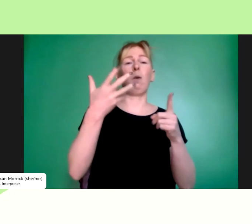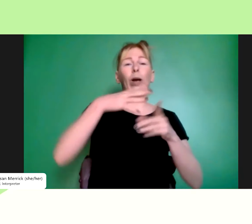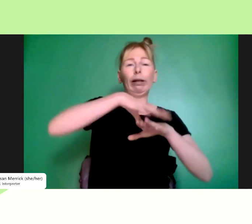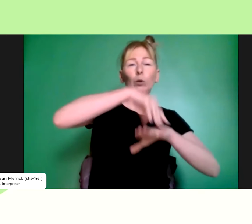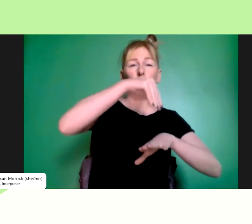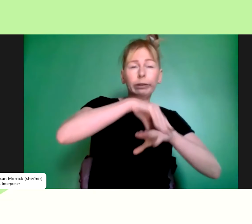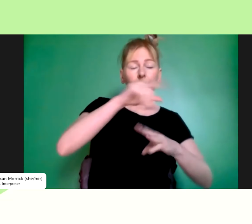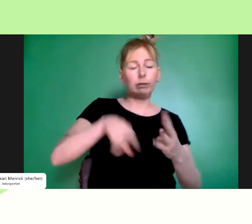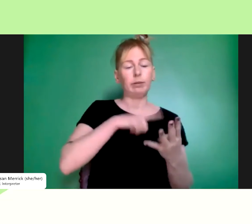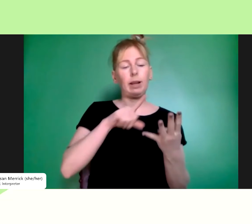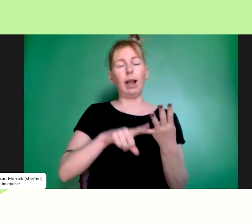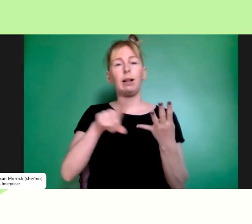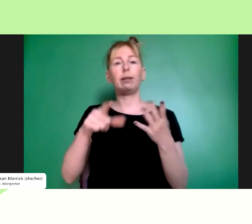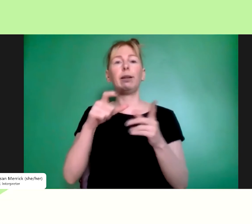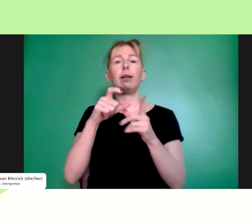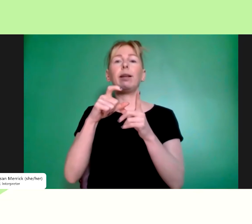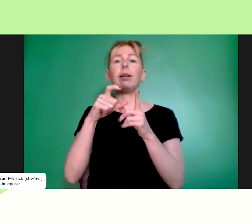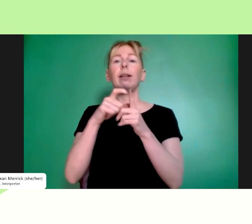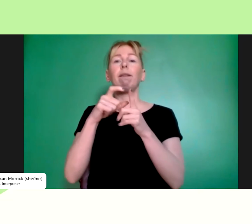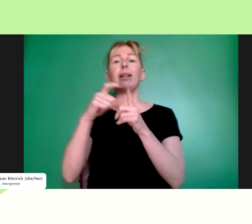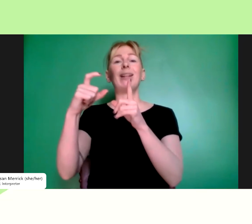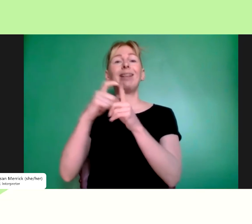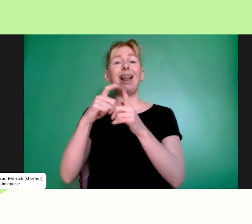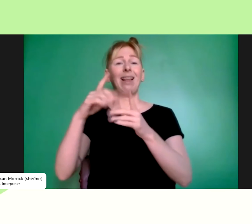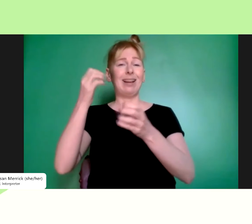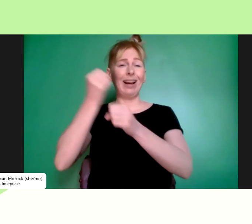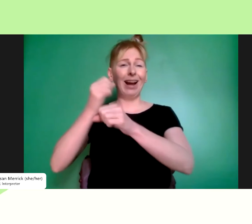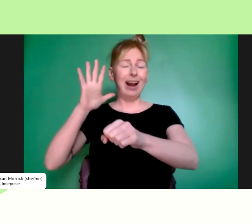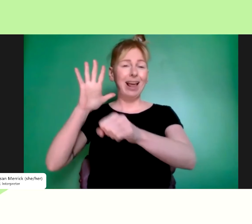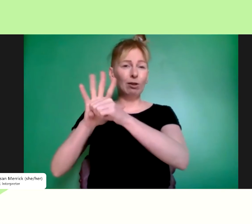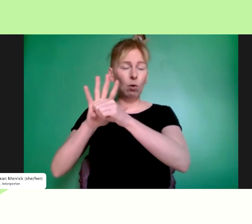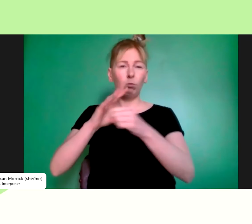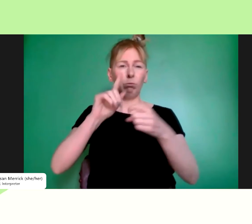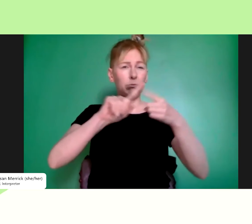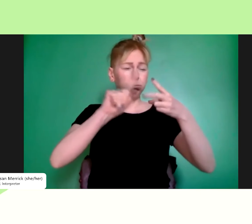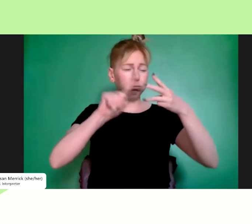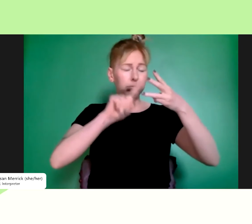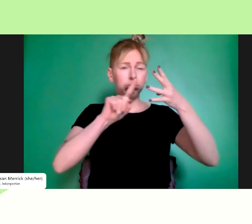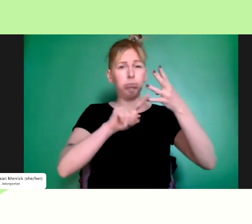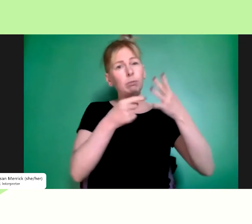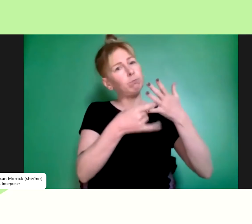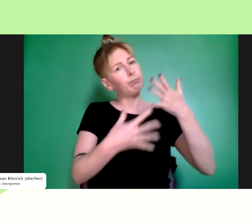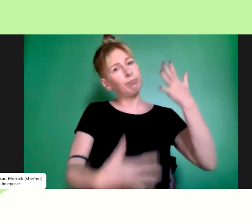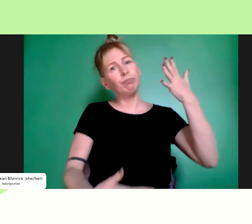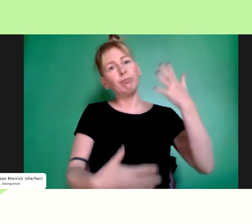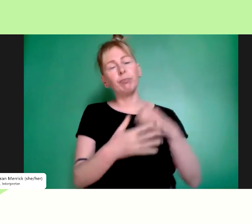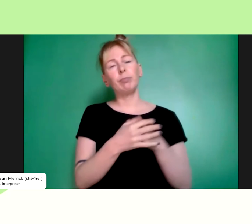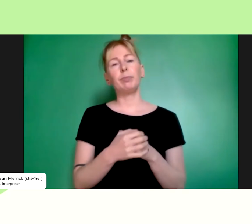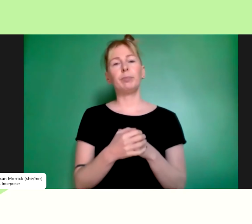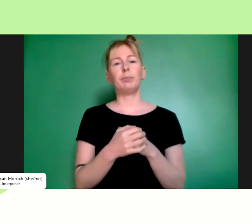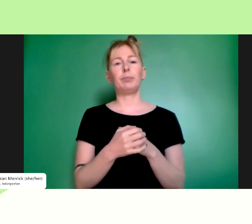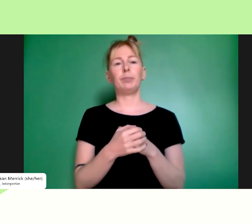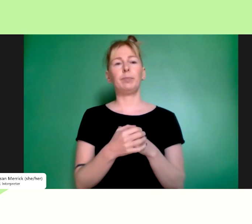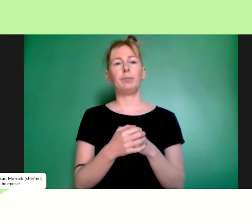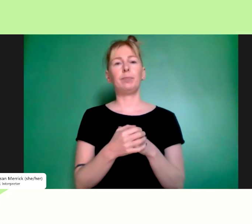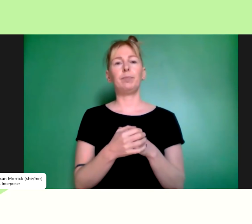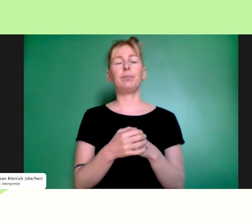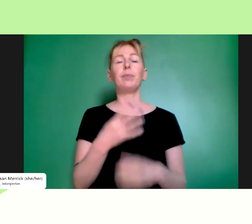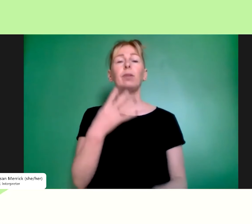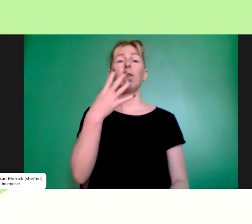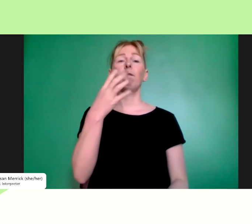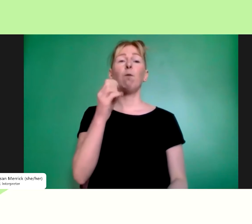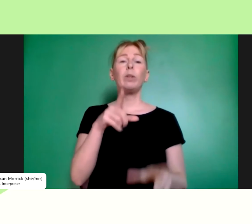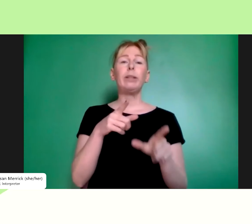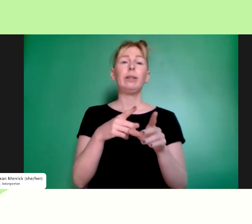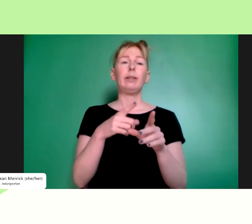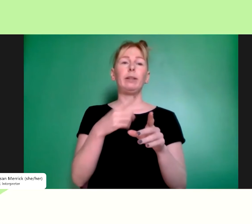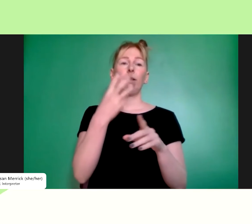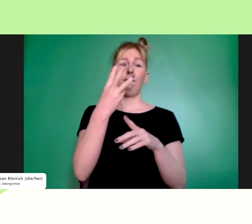and David Dale in Glasgow, amongst many others. Over the past fourteen years, his critically